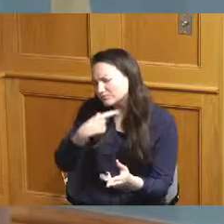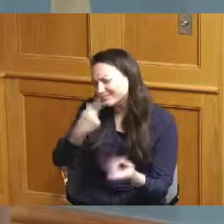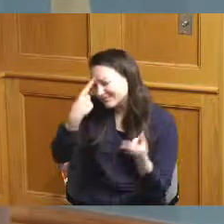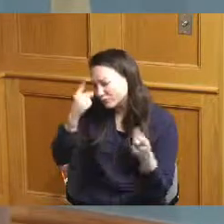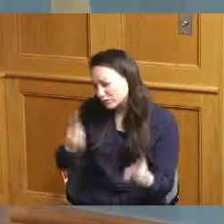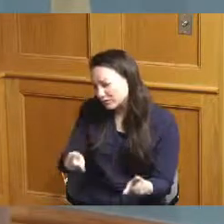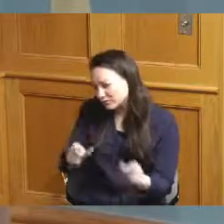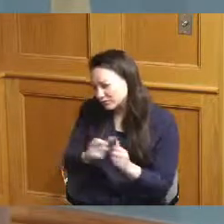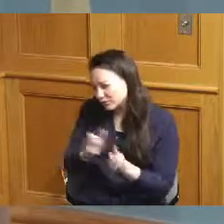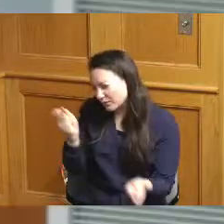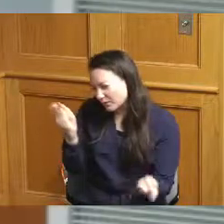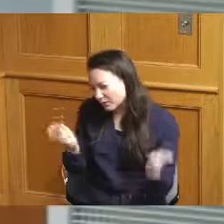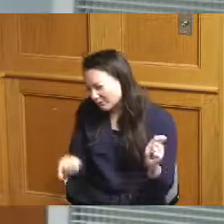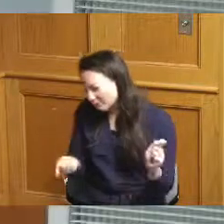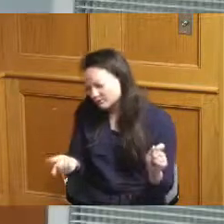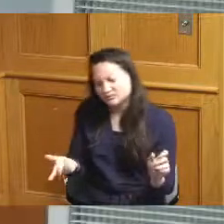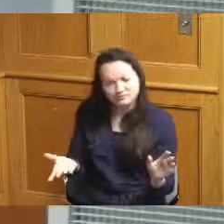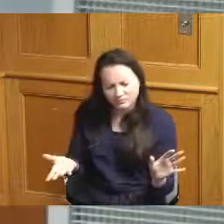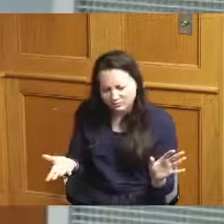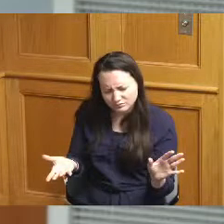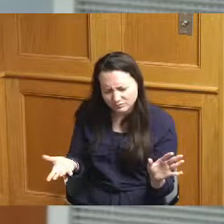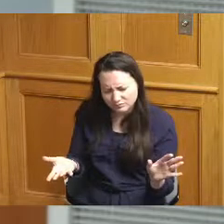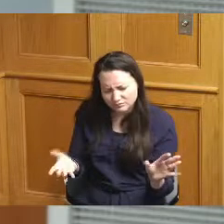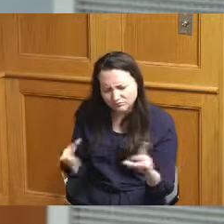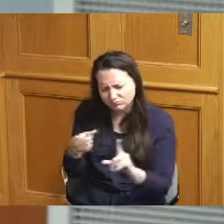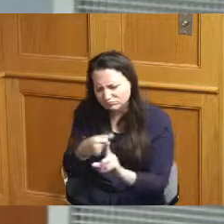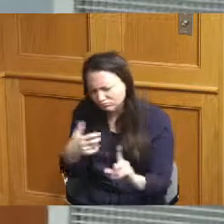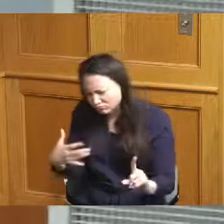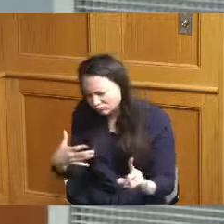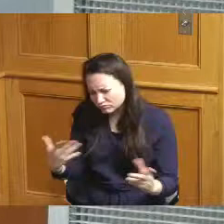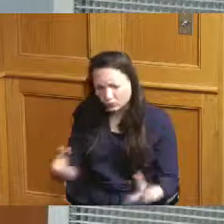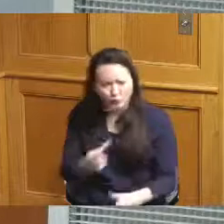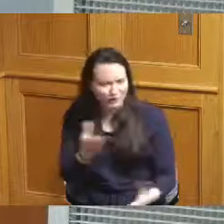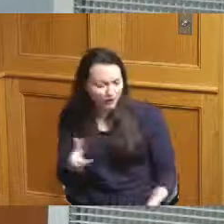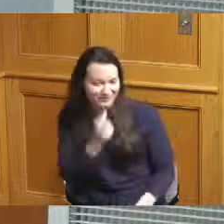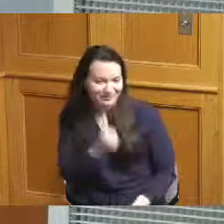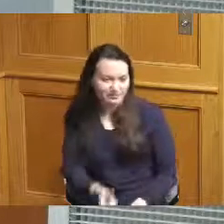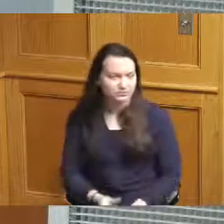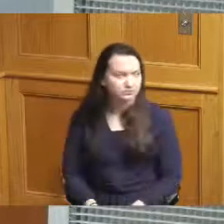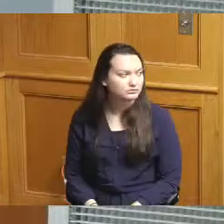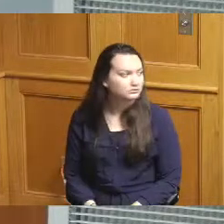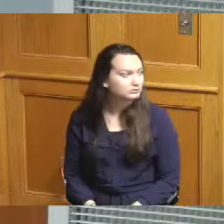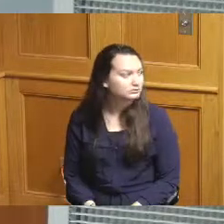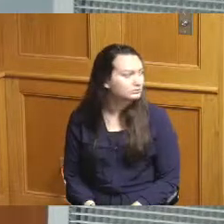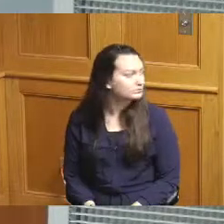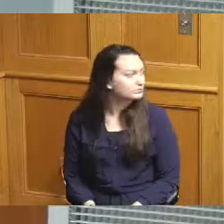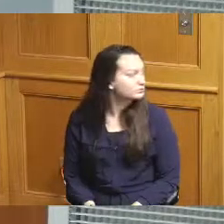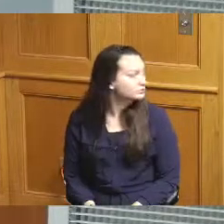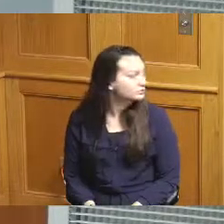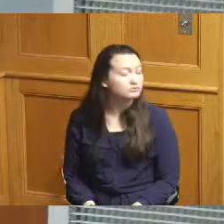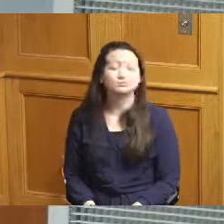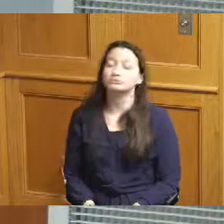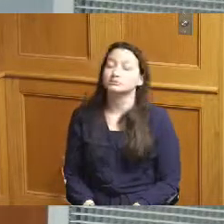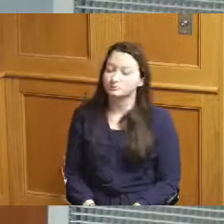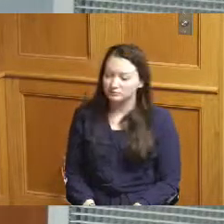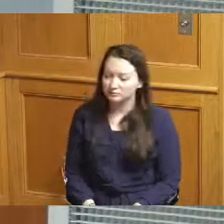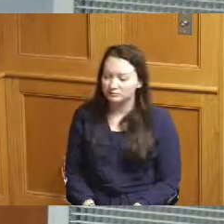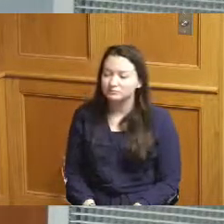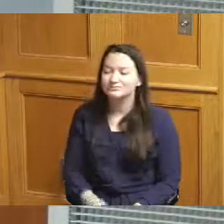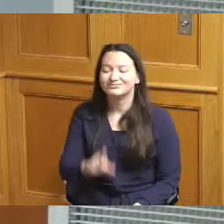the modification so if someone can speak to that here or not I think that Greg has told